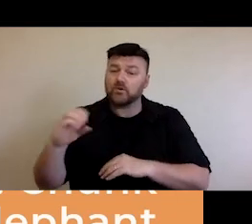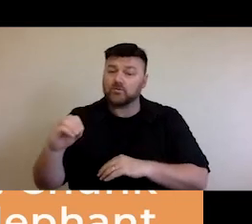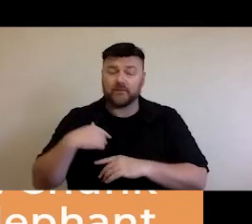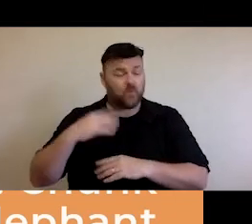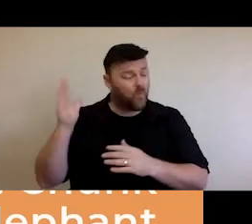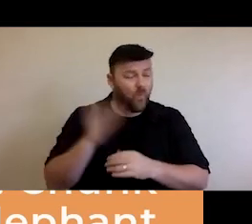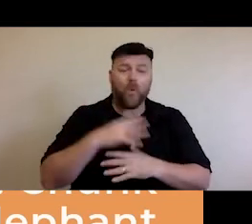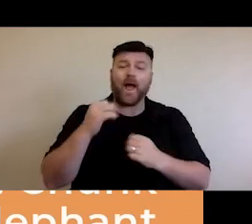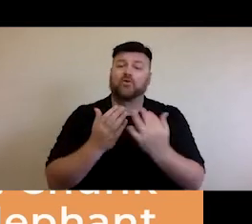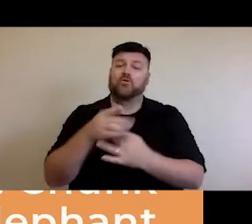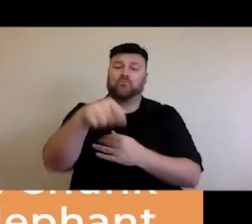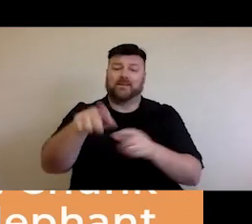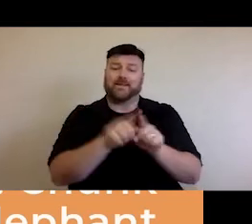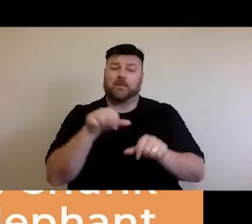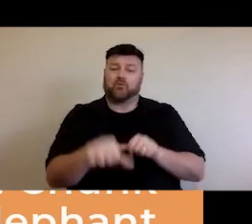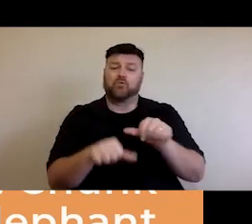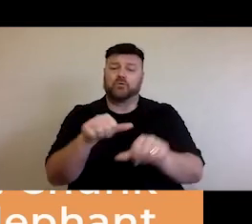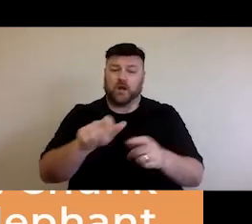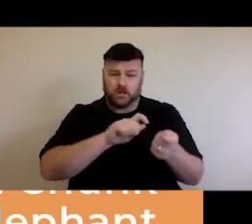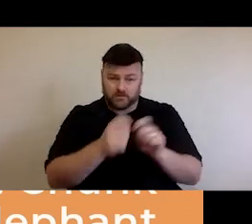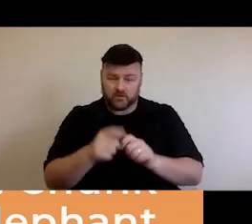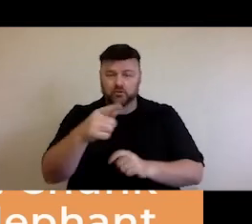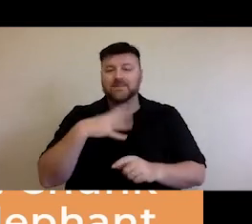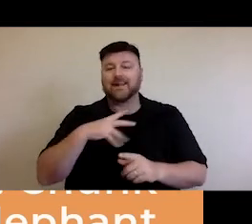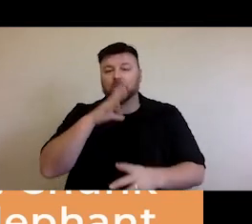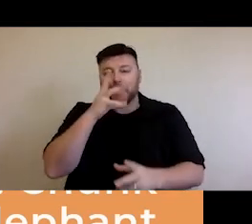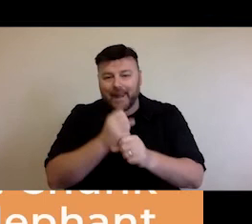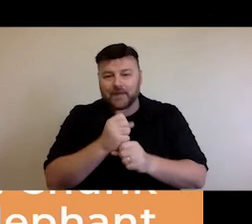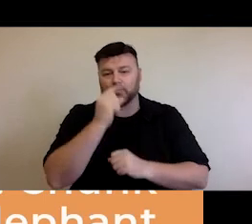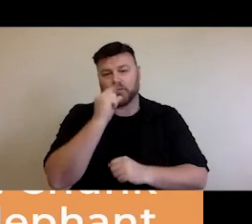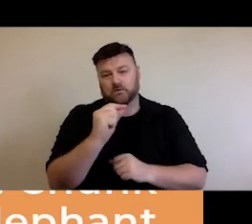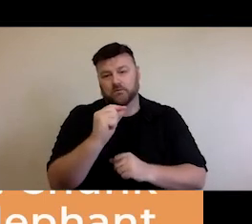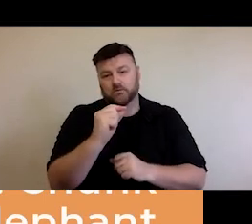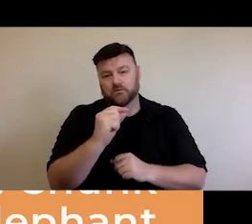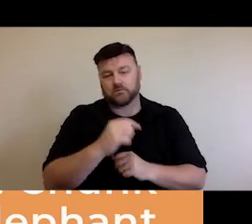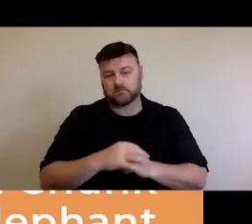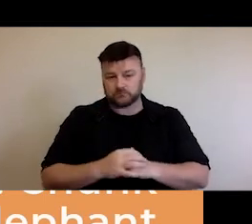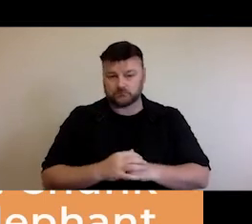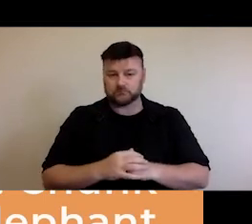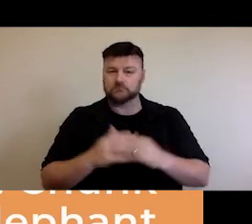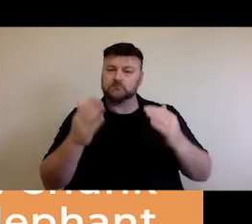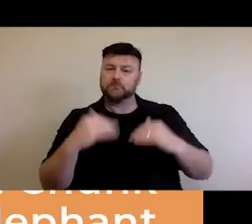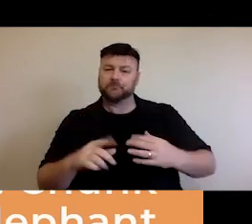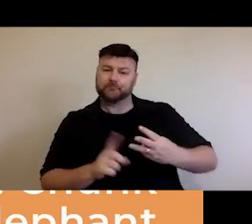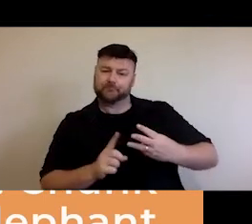So it's doable - just have faith in the process. After - a future reimagined.